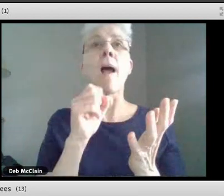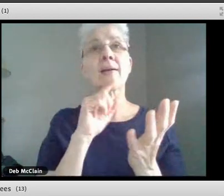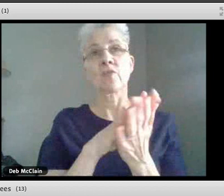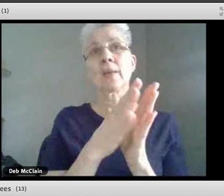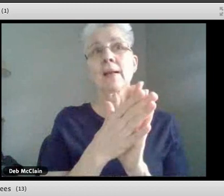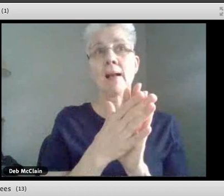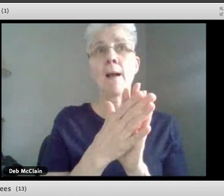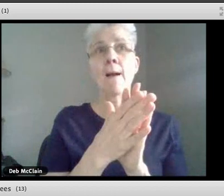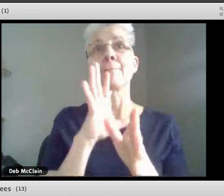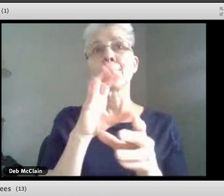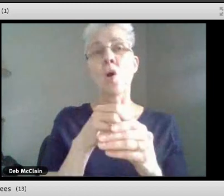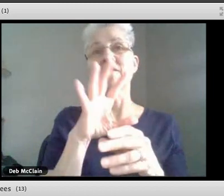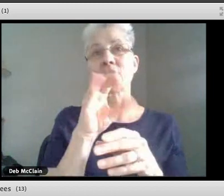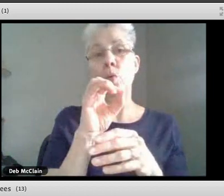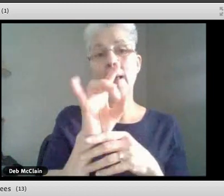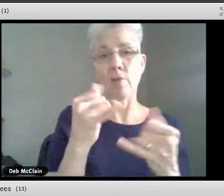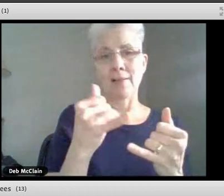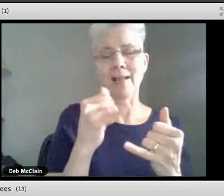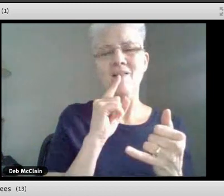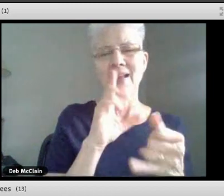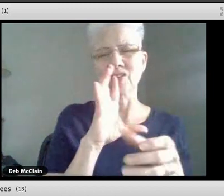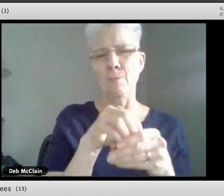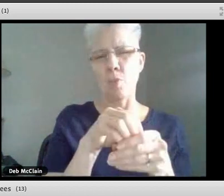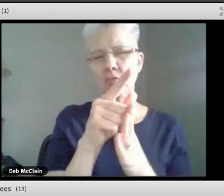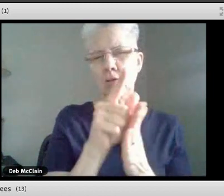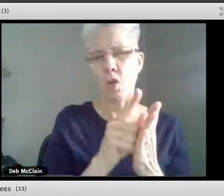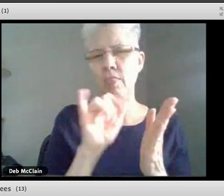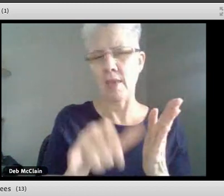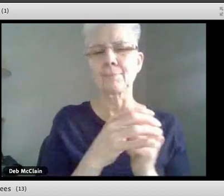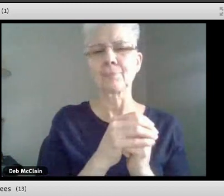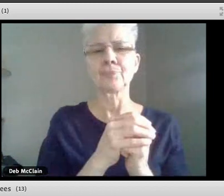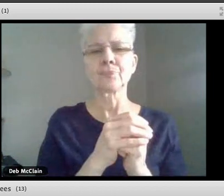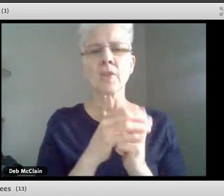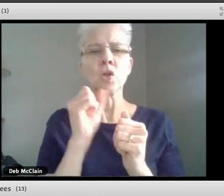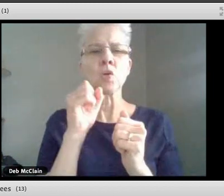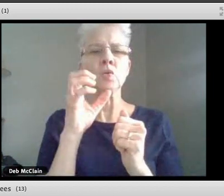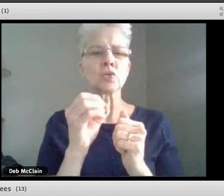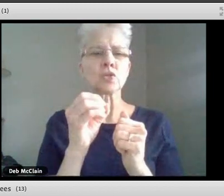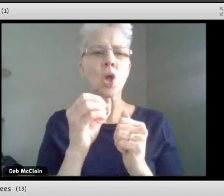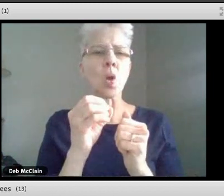They are actually part of the law. If you look at some of these levels, the A and the AA,